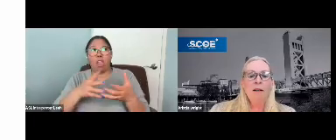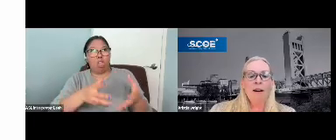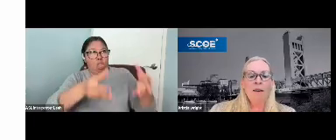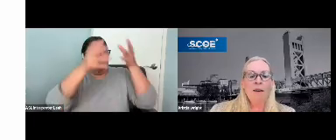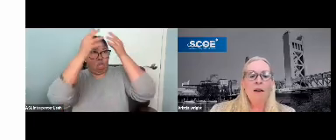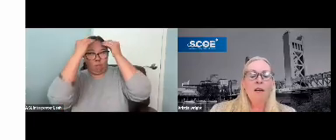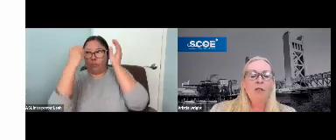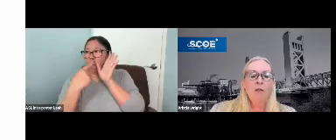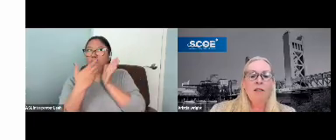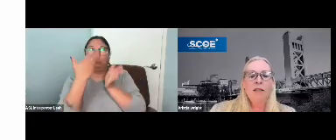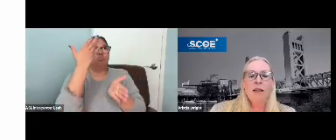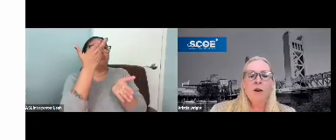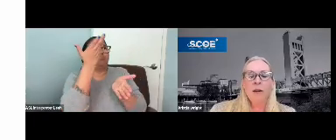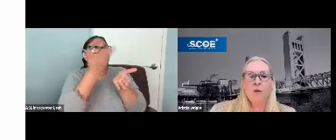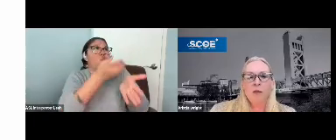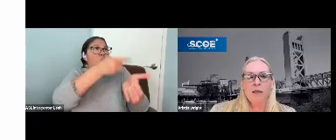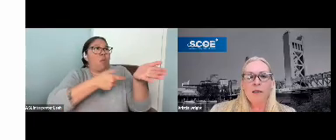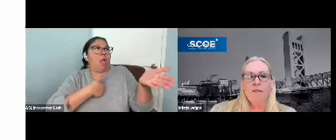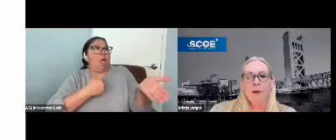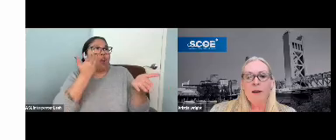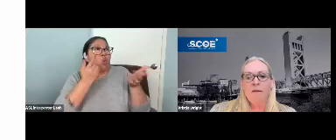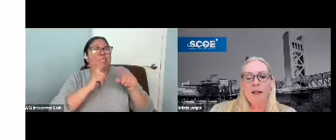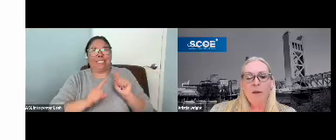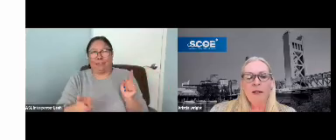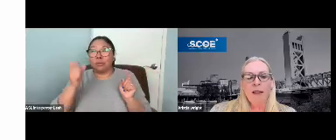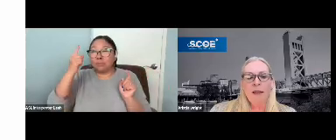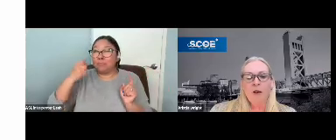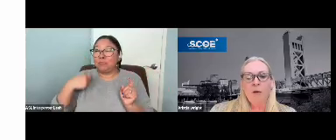might be different. So, there's a set of resources that have been developed and I